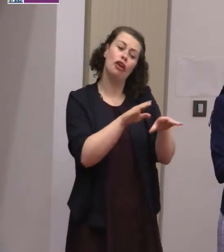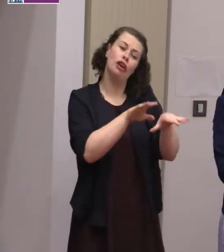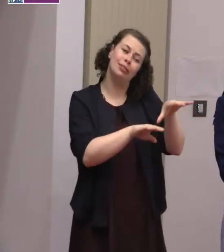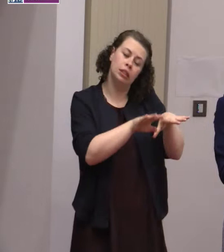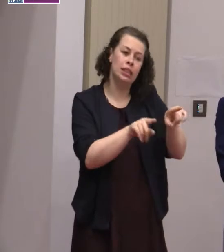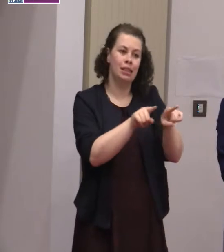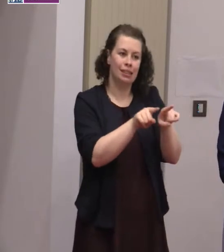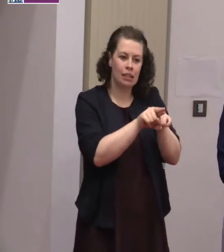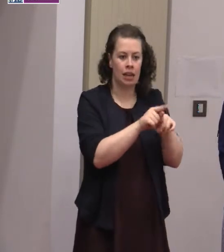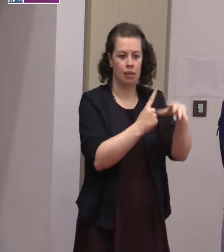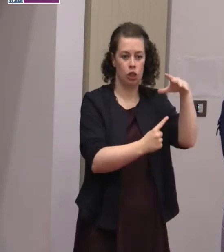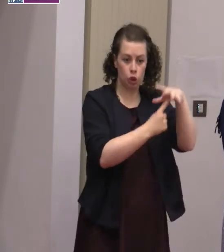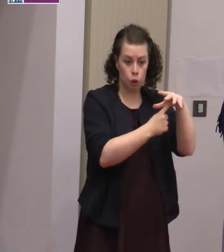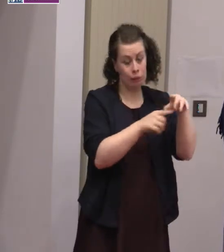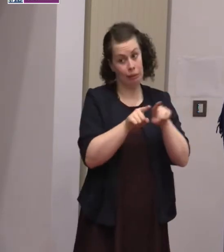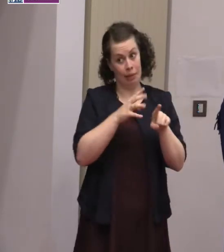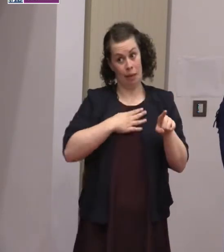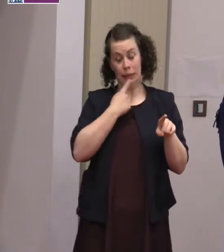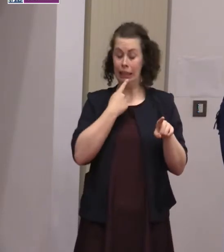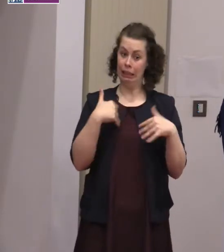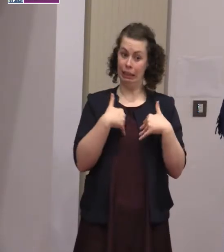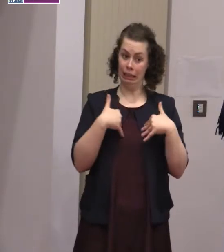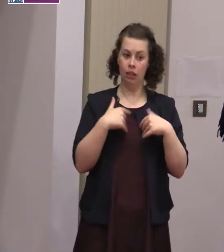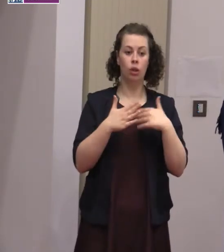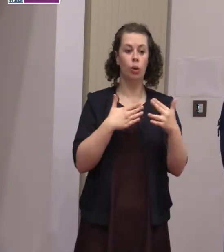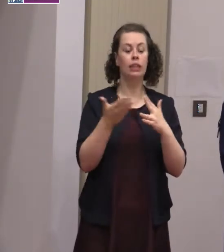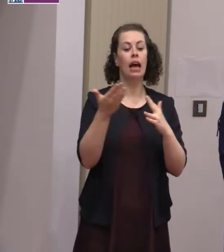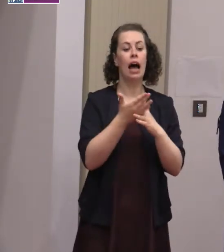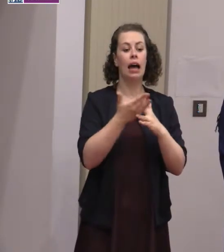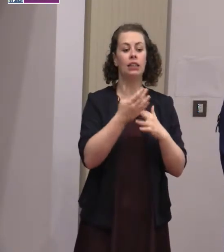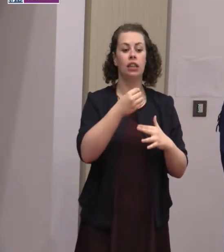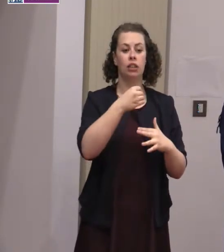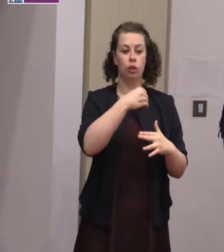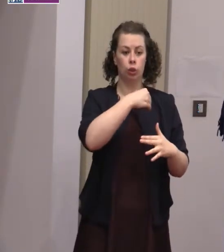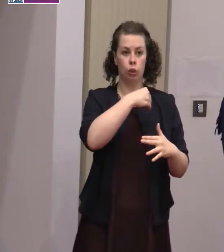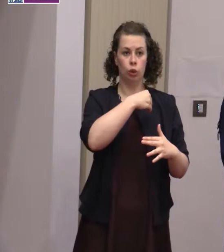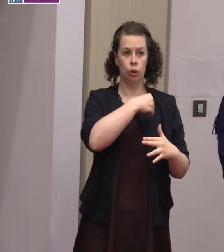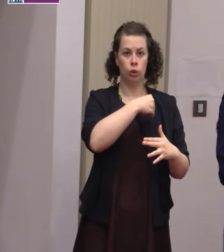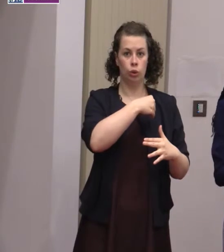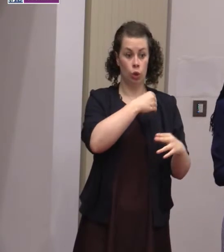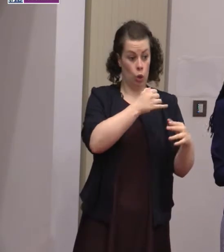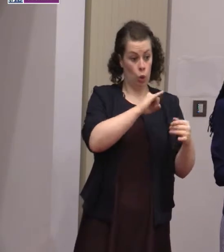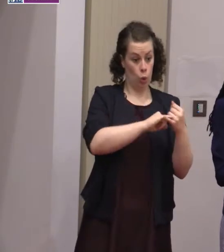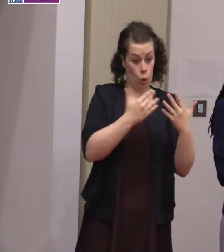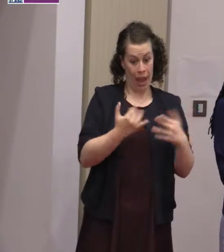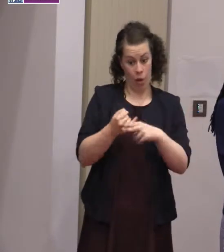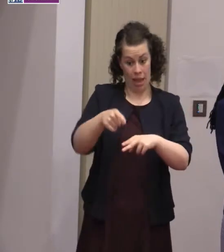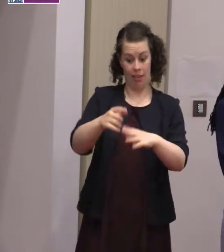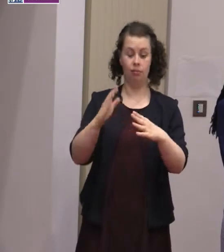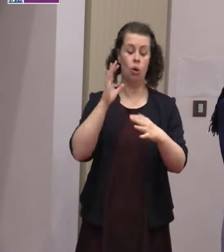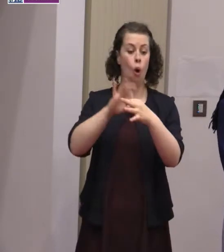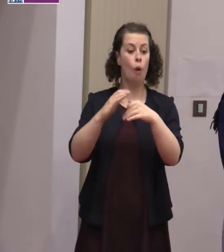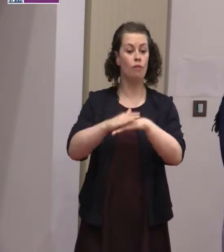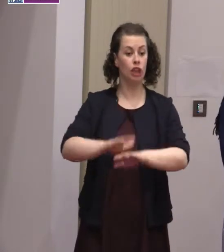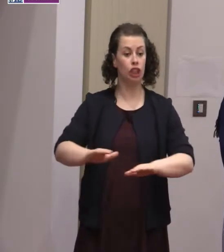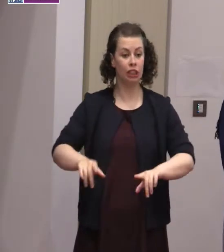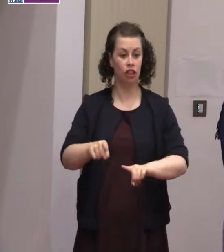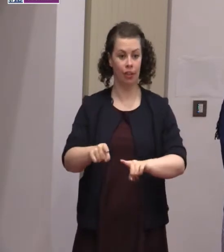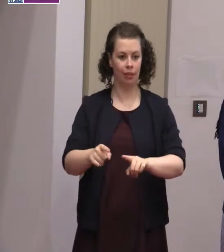concern where children are open to returning to the family setting.